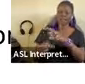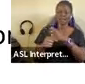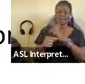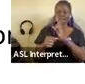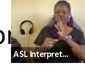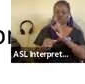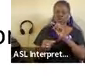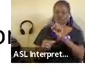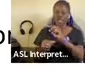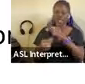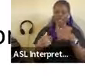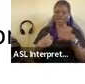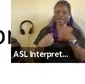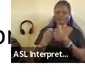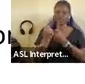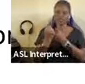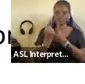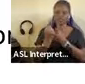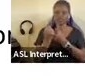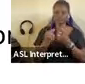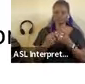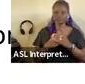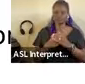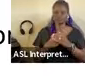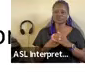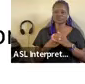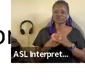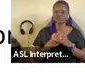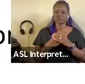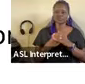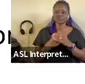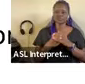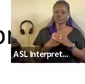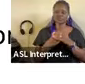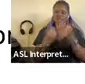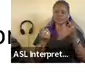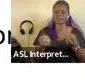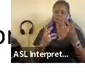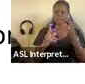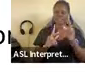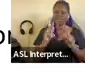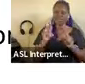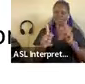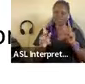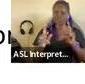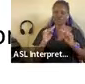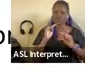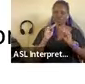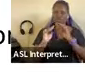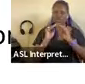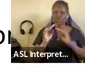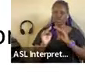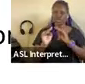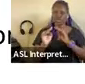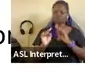We have seen that most people, as Tina indicated, in our communities, are protected from the worst outcomes of the virus.